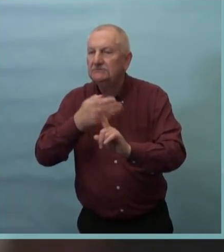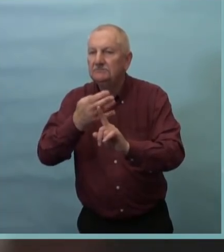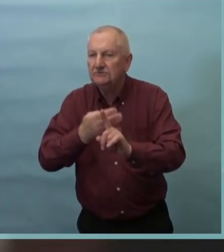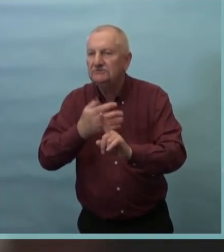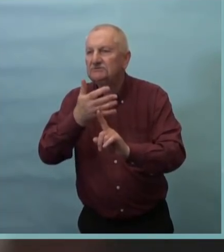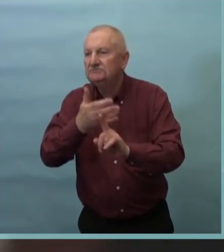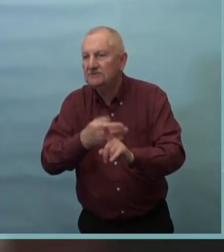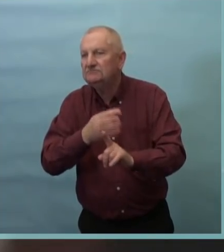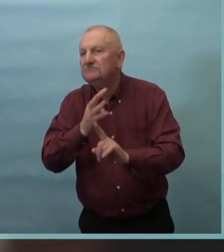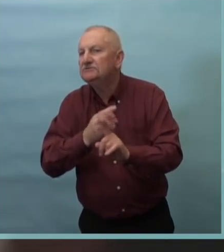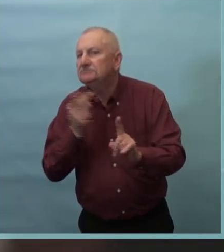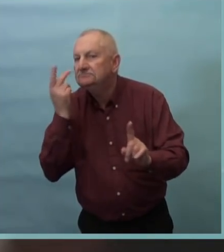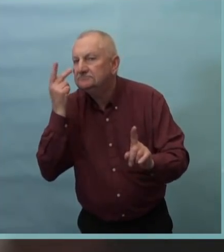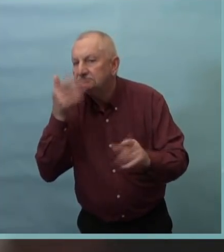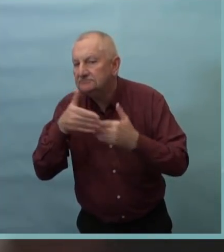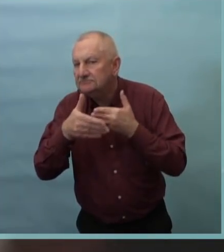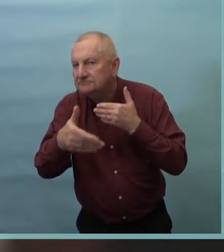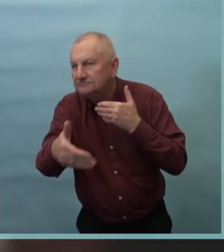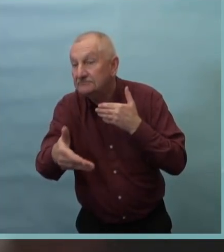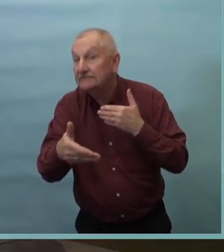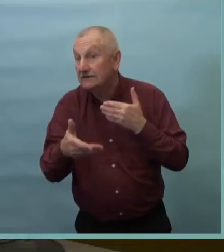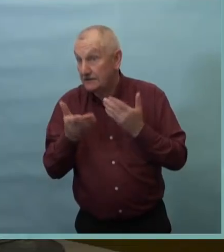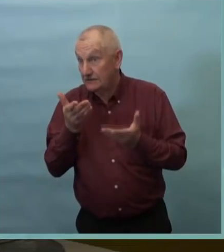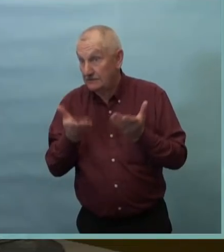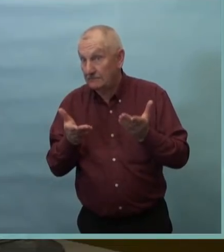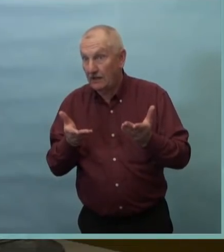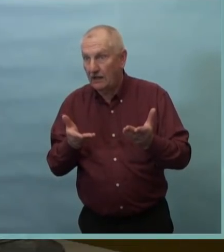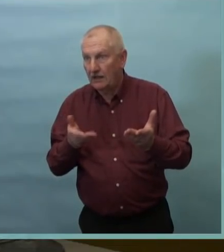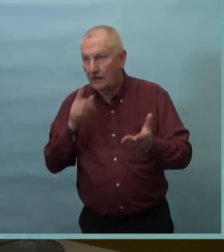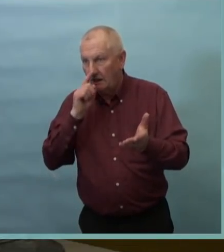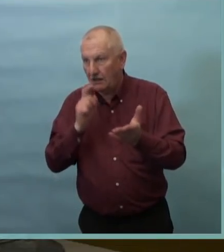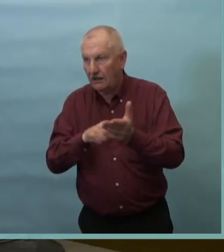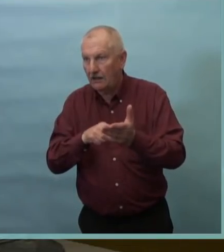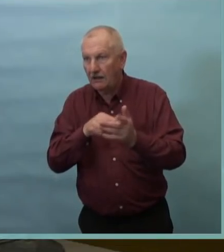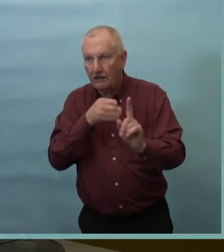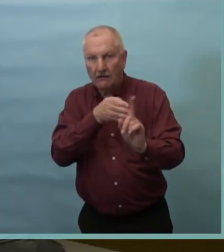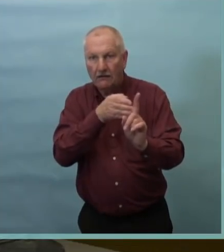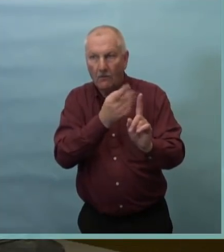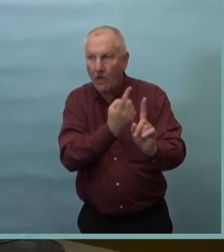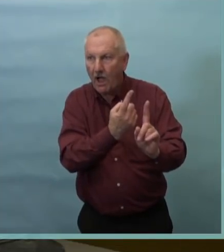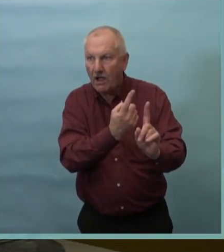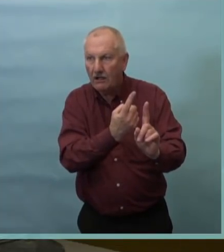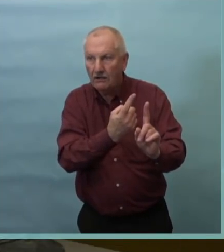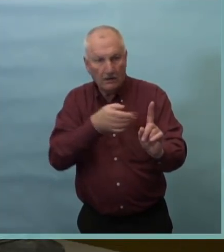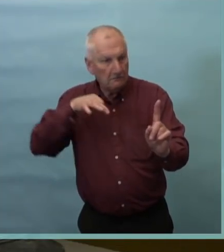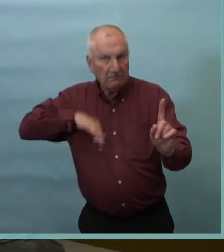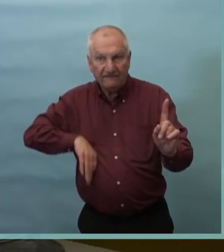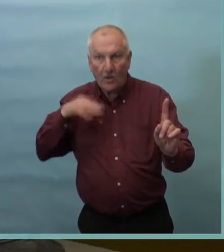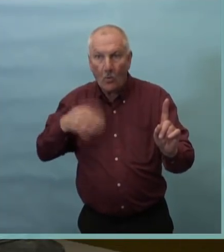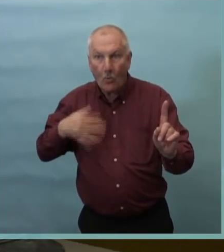seniors population yeah I guess my you know kind of a follow-up is this